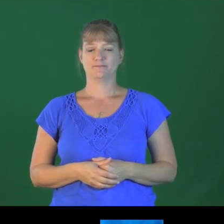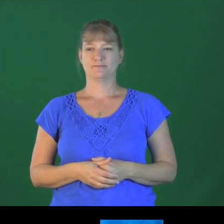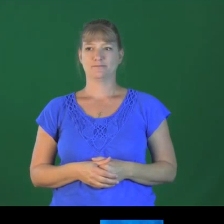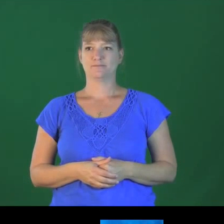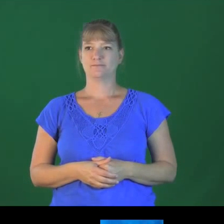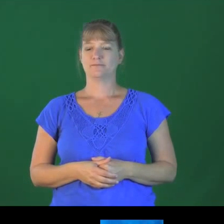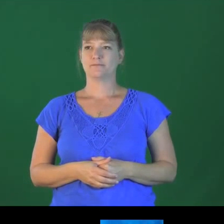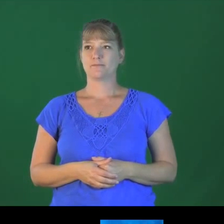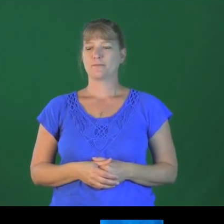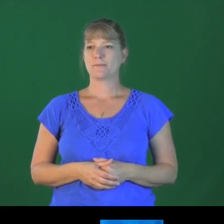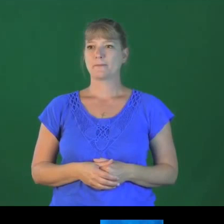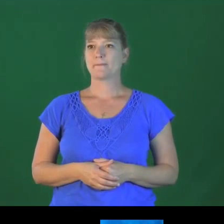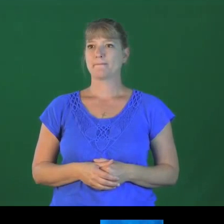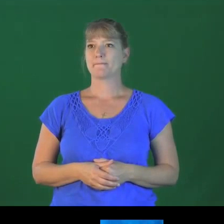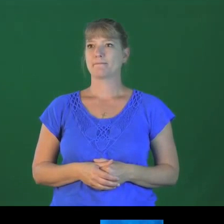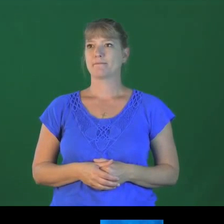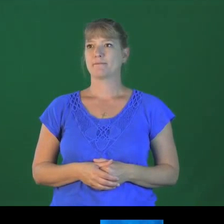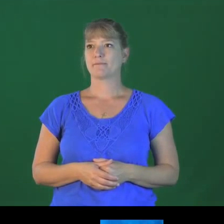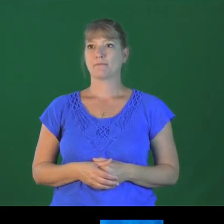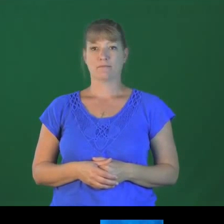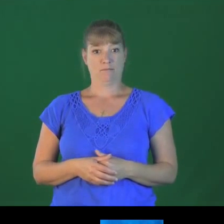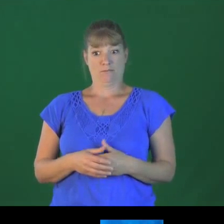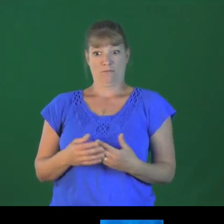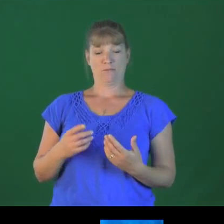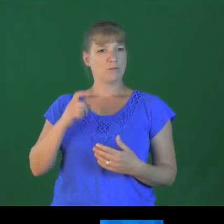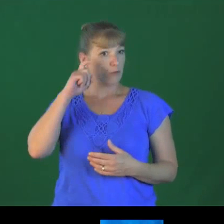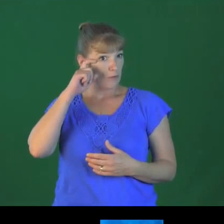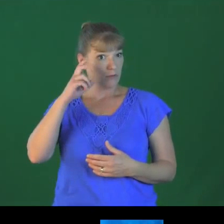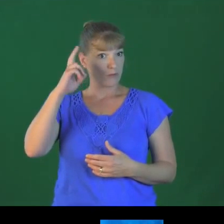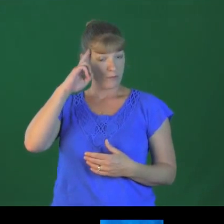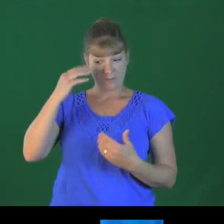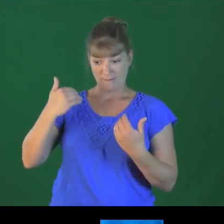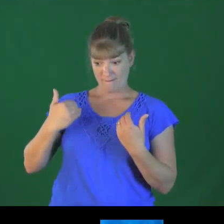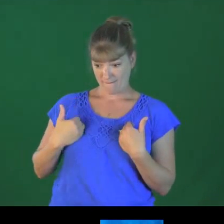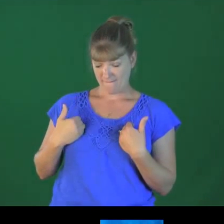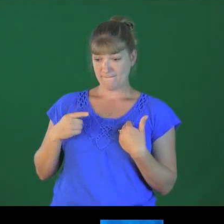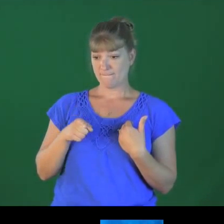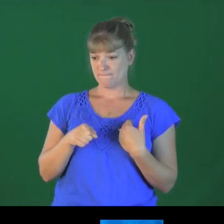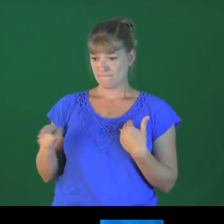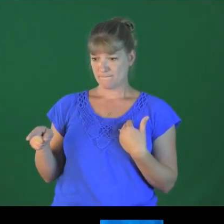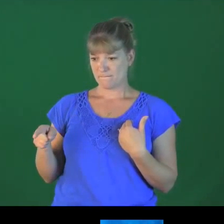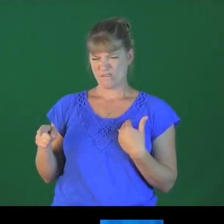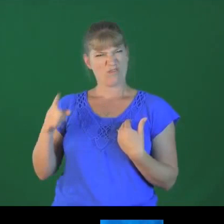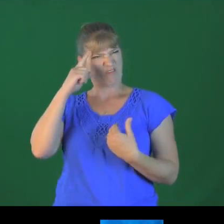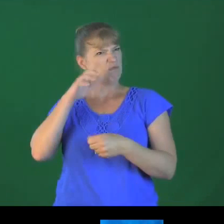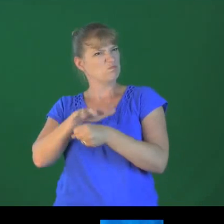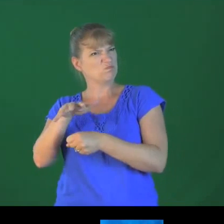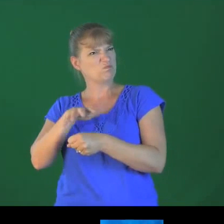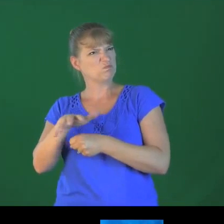So, what if an individual has a hearing aid or a cochlear implant? Isn't that enough?